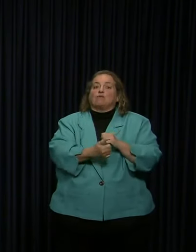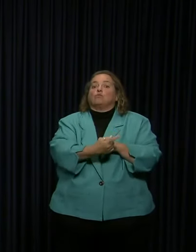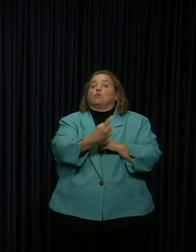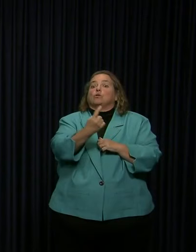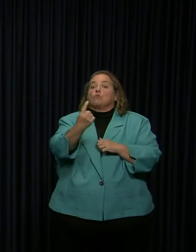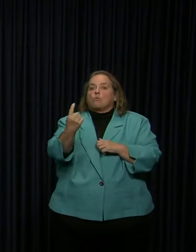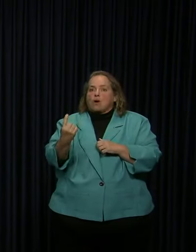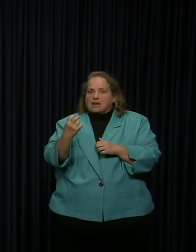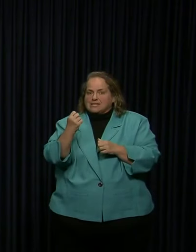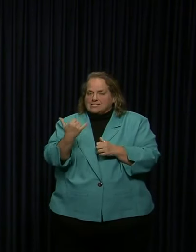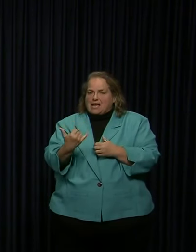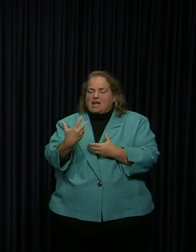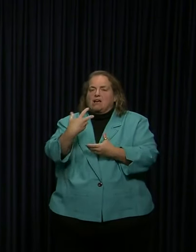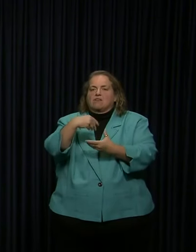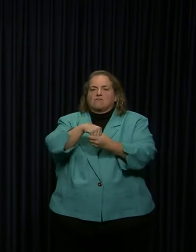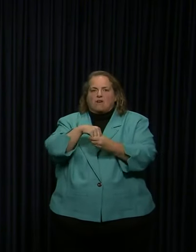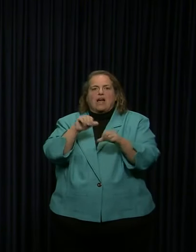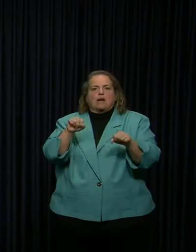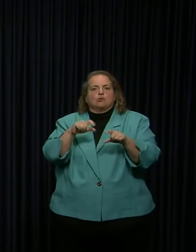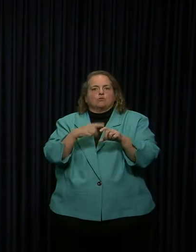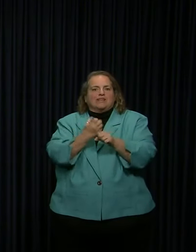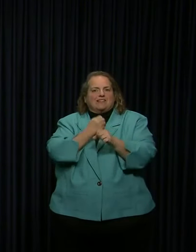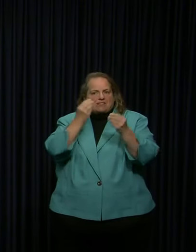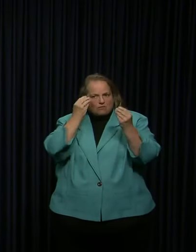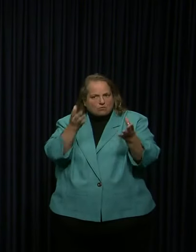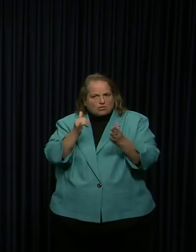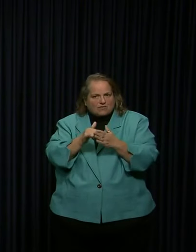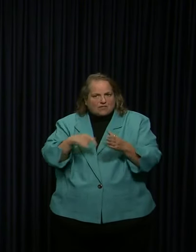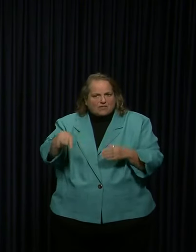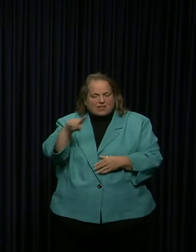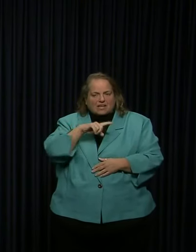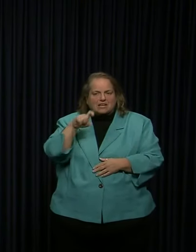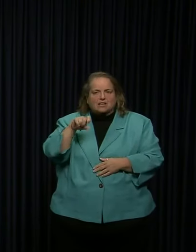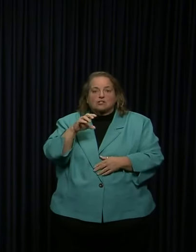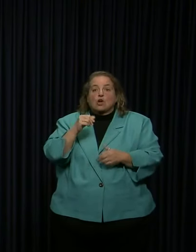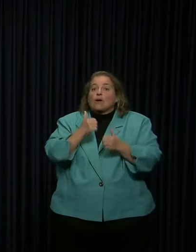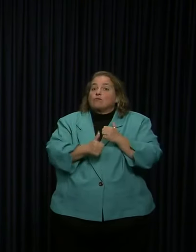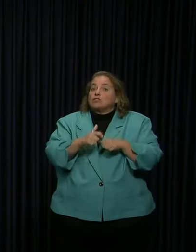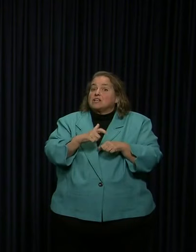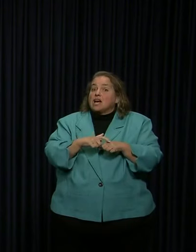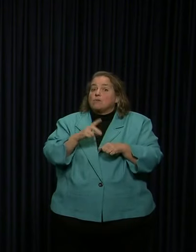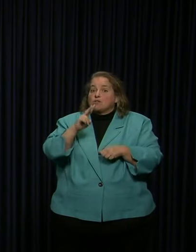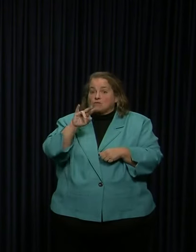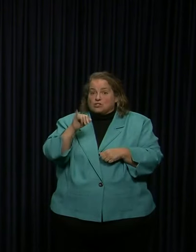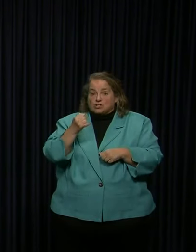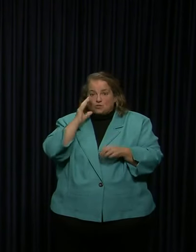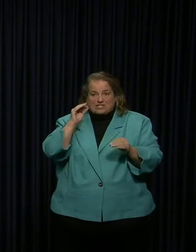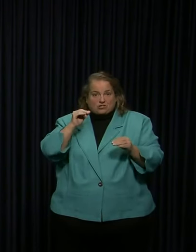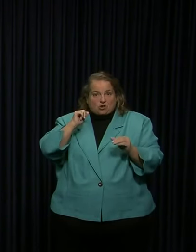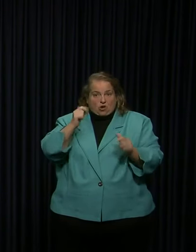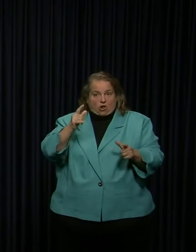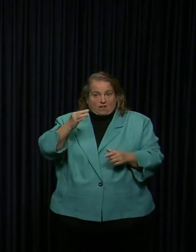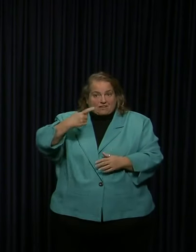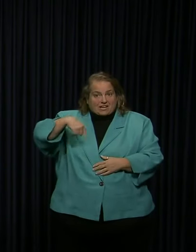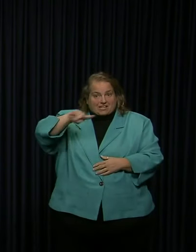I ALSO LOVED WE LEARNED HOW TO DO STRENGTH AND COURAGE. THAT'S WHAT IT TAKES TO GET THROUGH THIS.